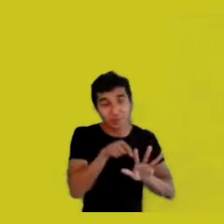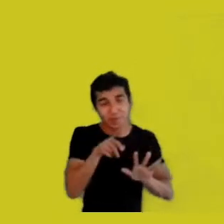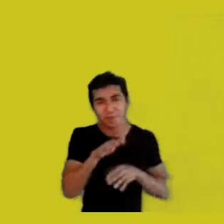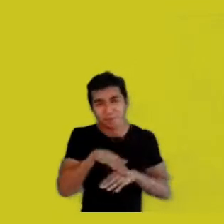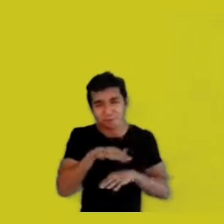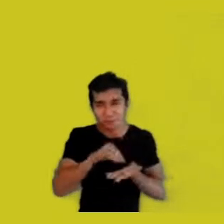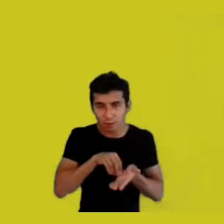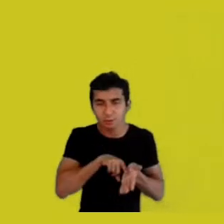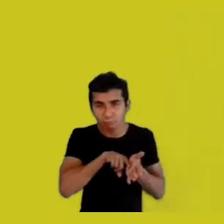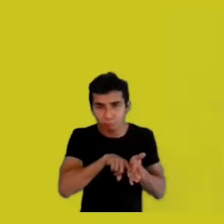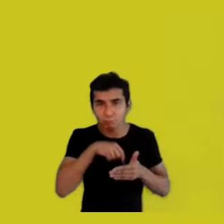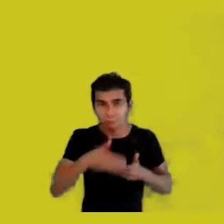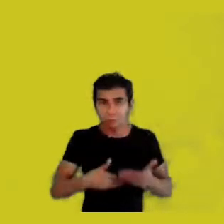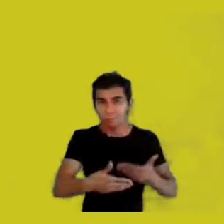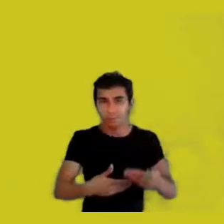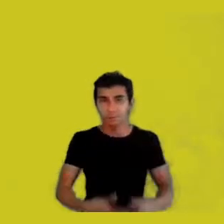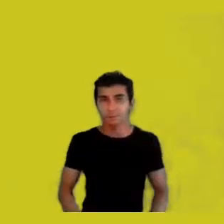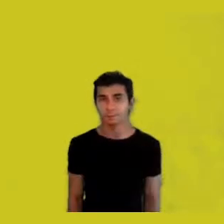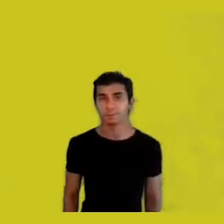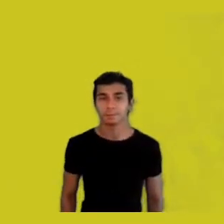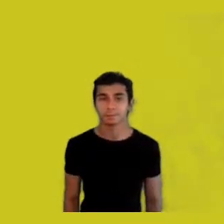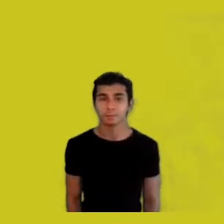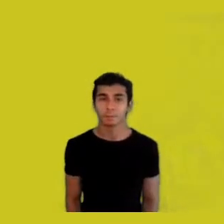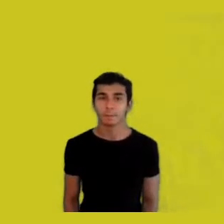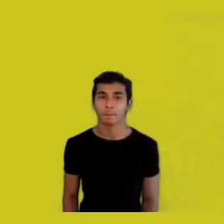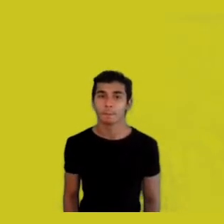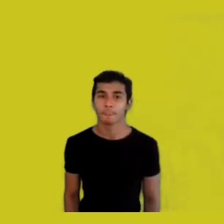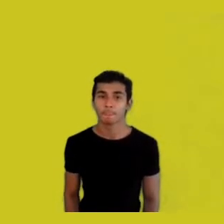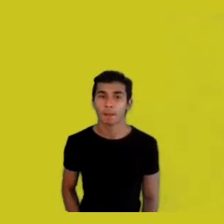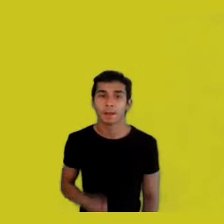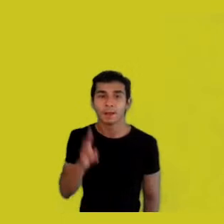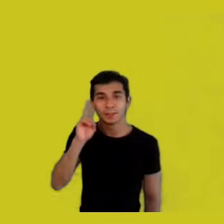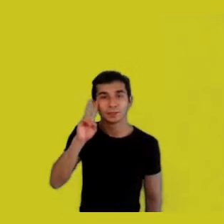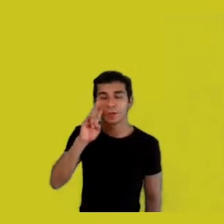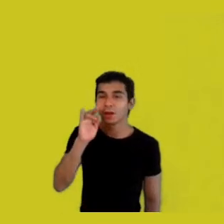Well, I remembered this story because it seemed to me an example